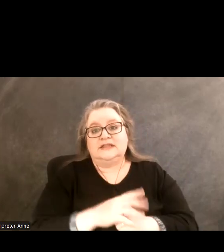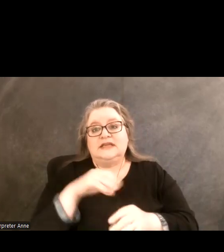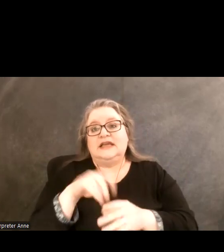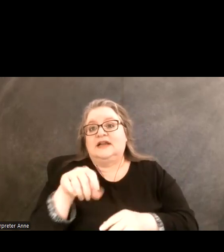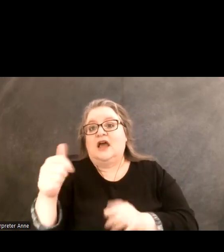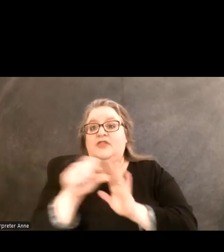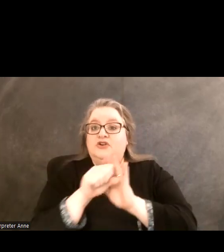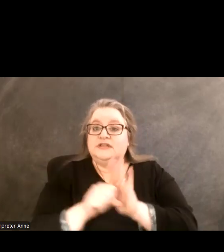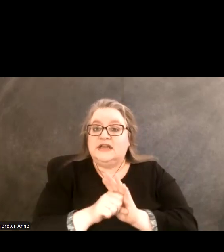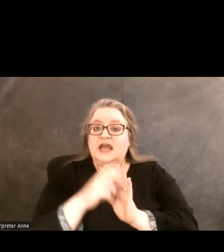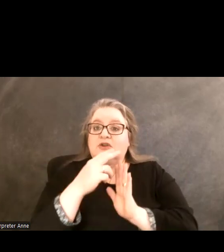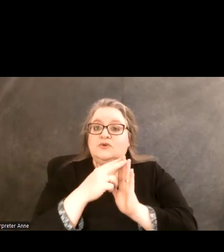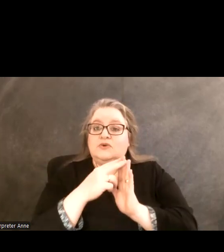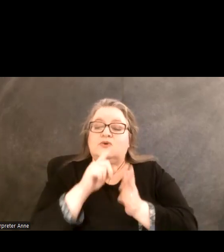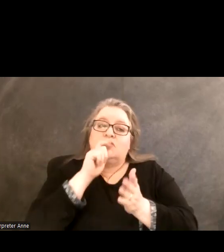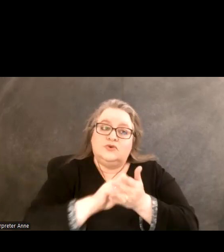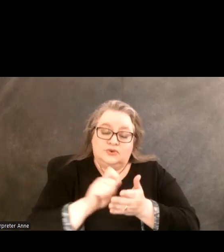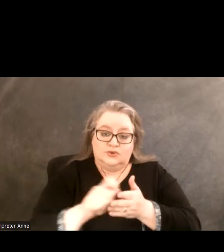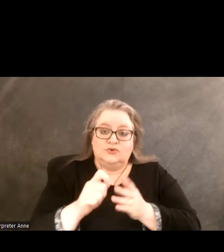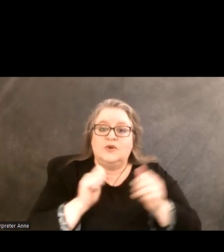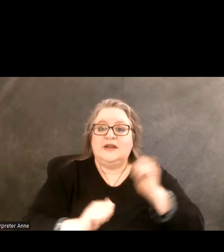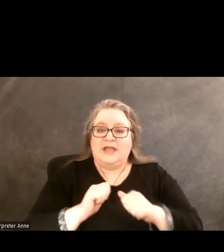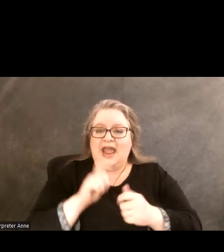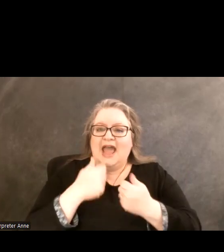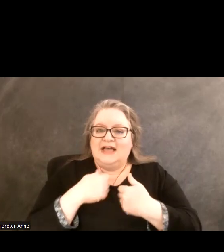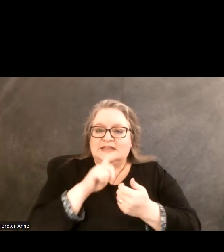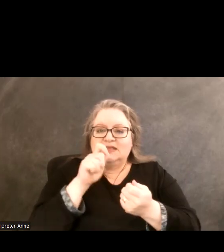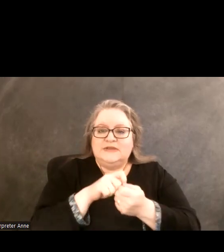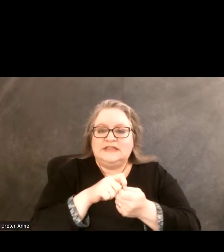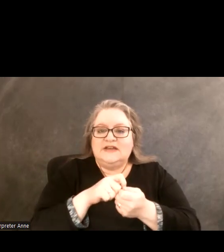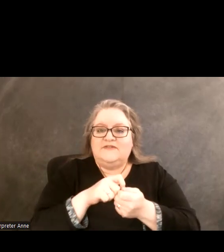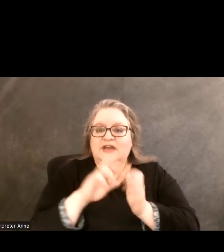who has written a play that has a specific part that is going to